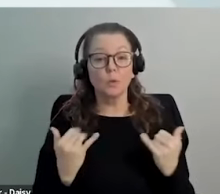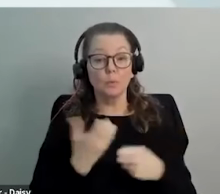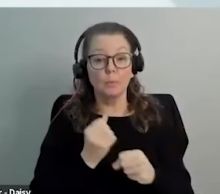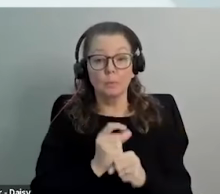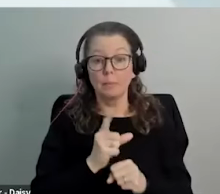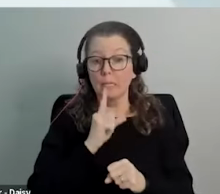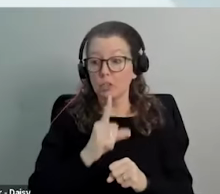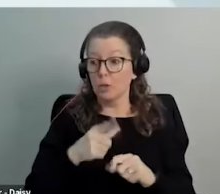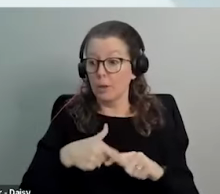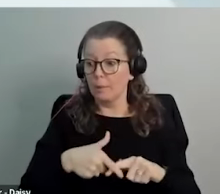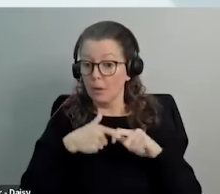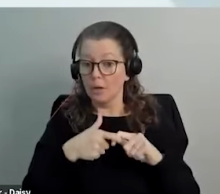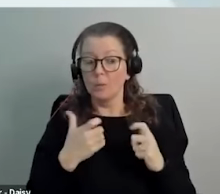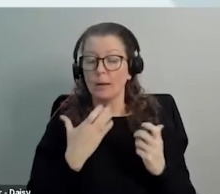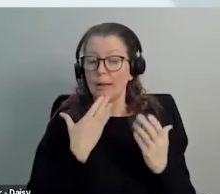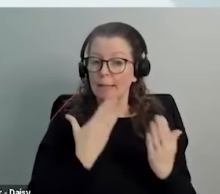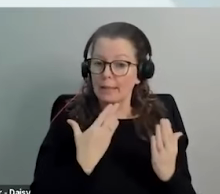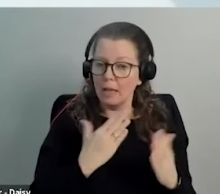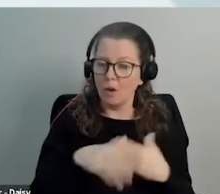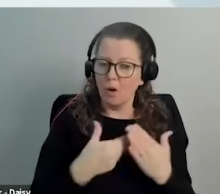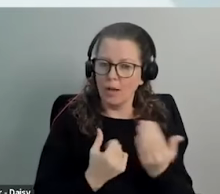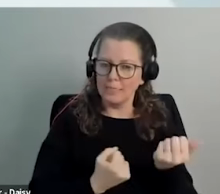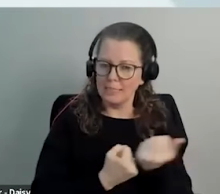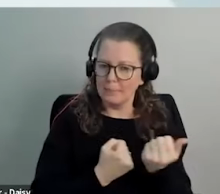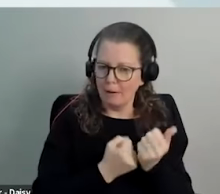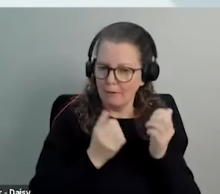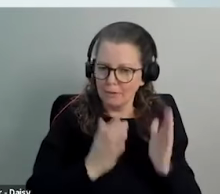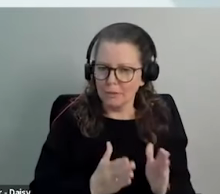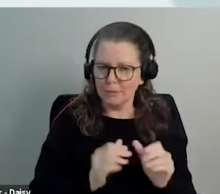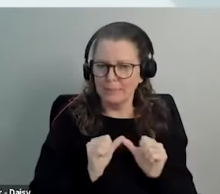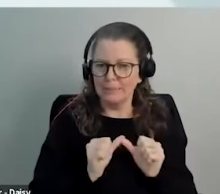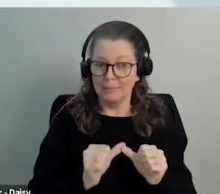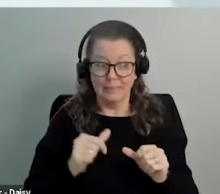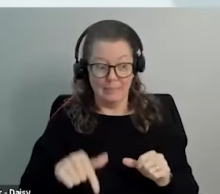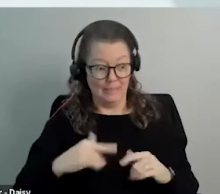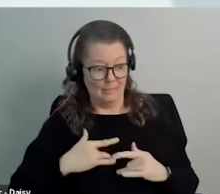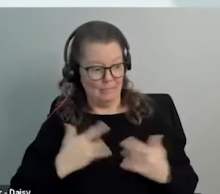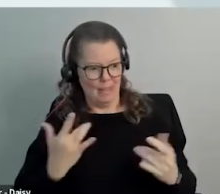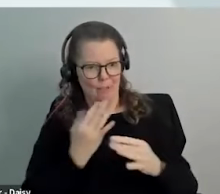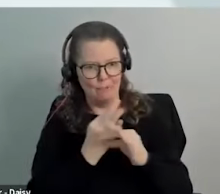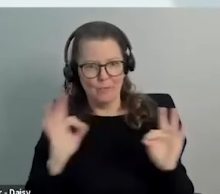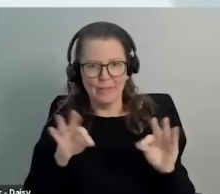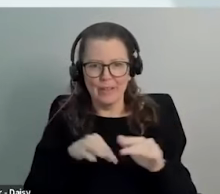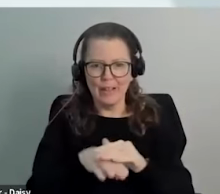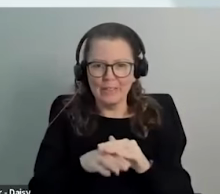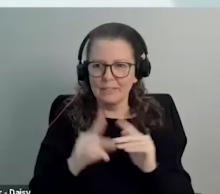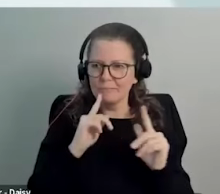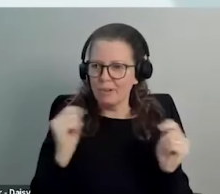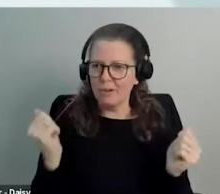we pause to thank our sponsors for helping to keep this event free for all of you to attend.